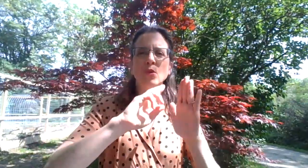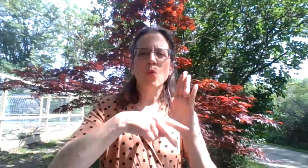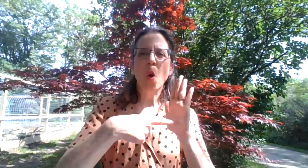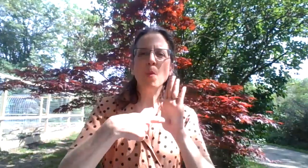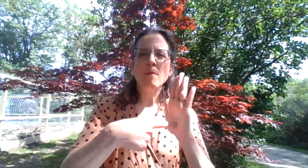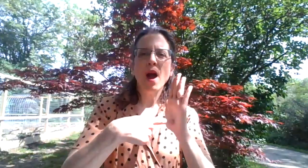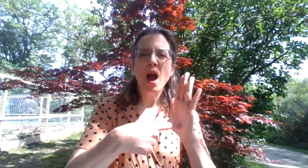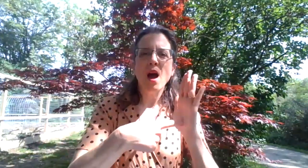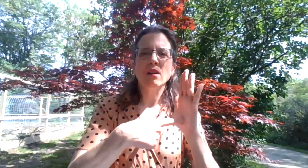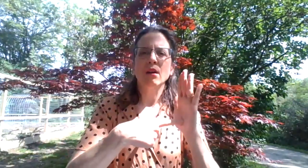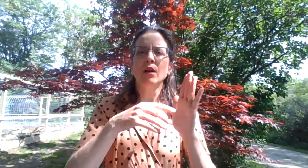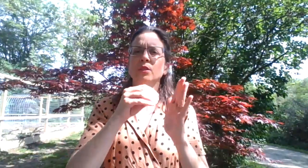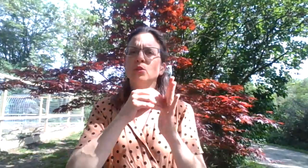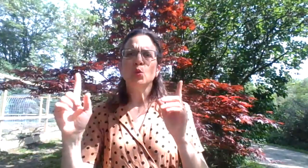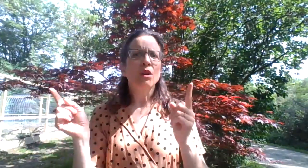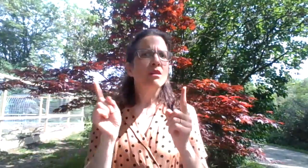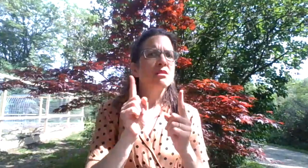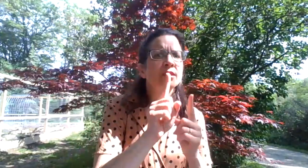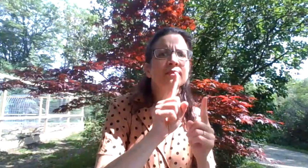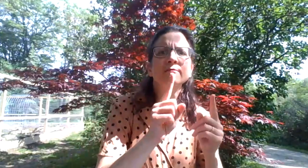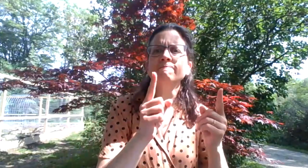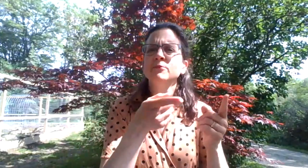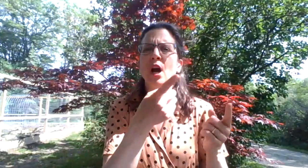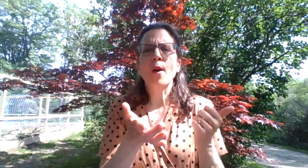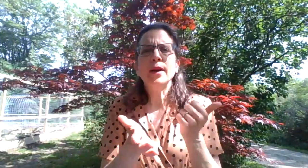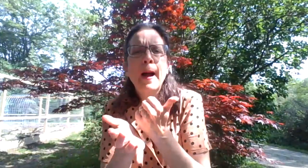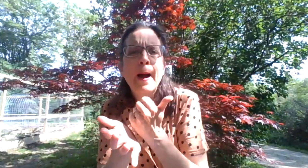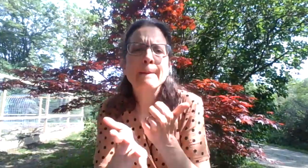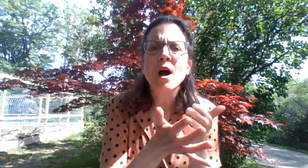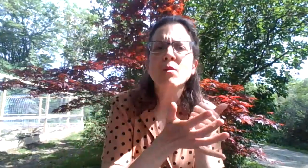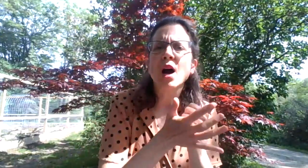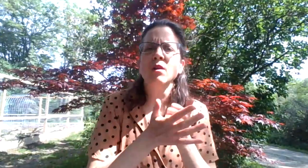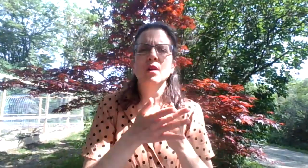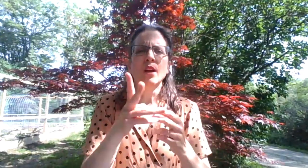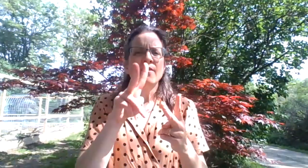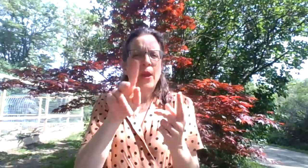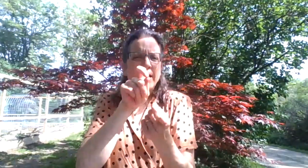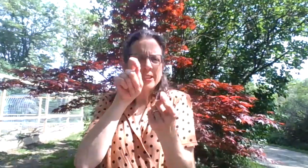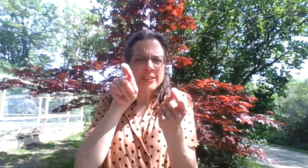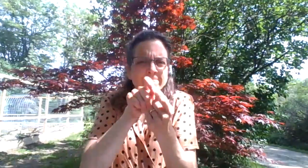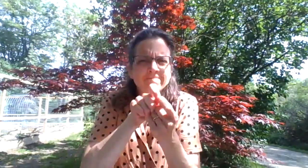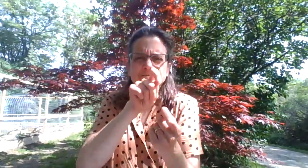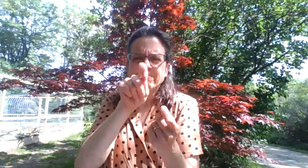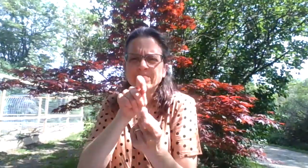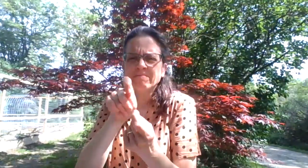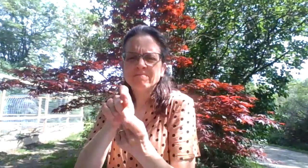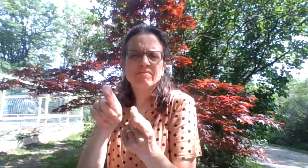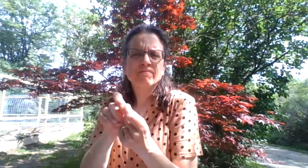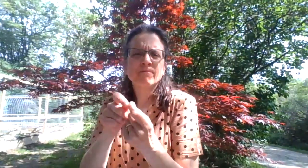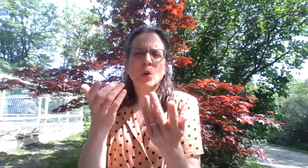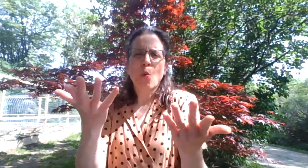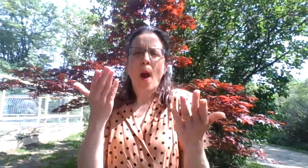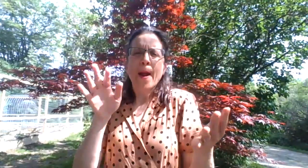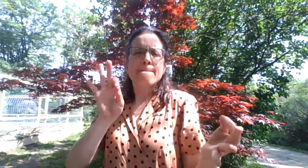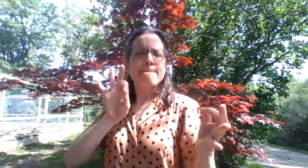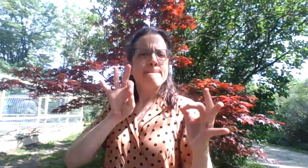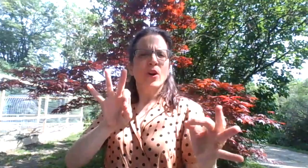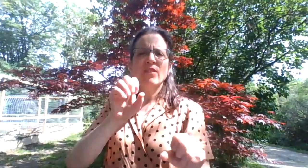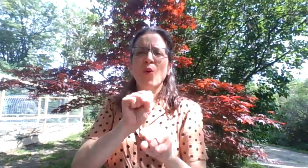She's an awesome role model - willing and able to help other students with their art. This student shows great attention to detail.